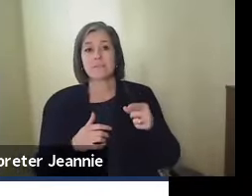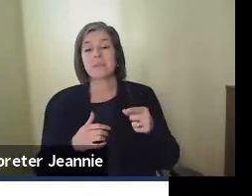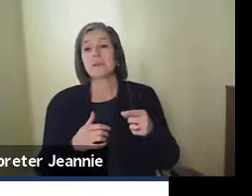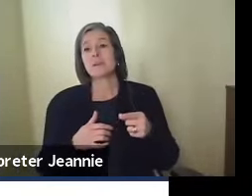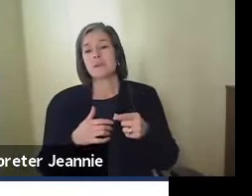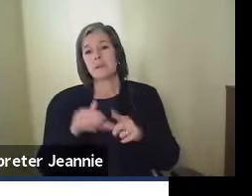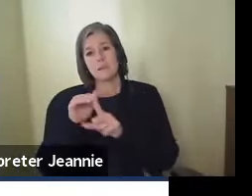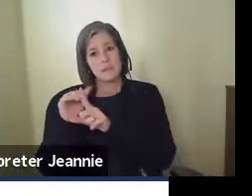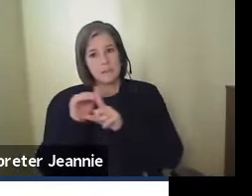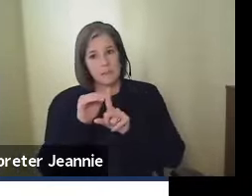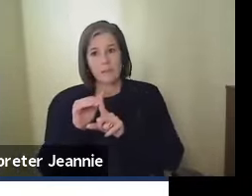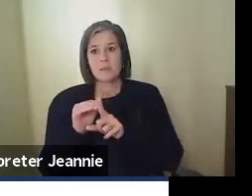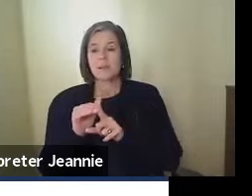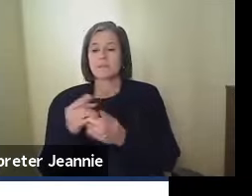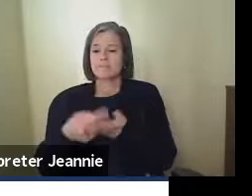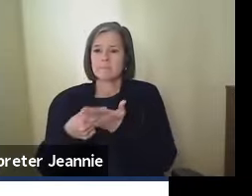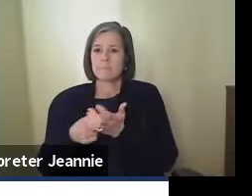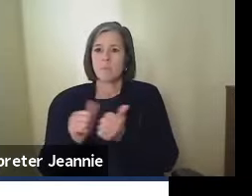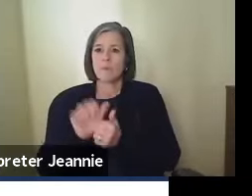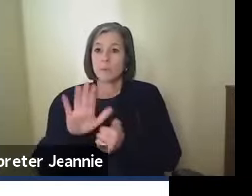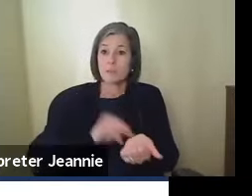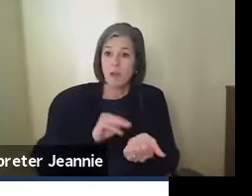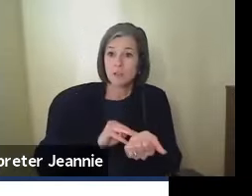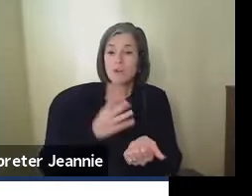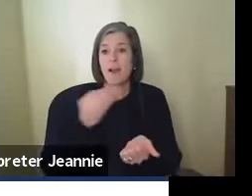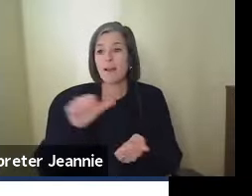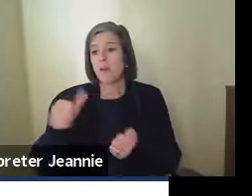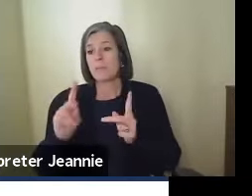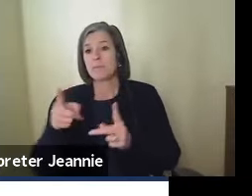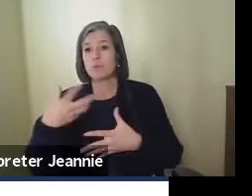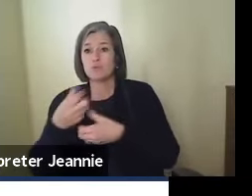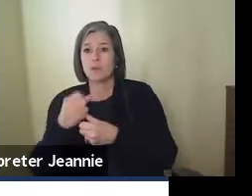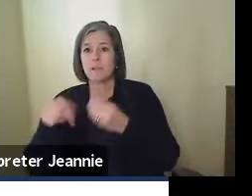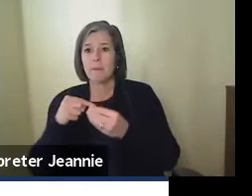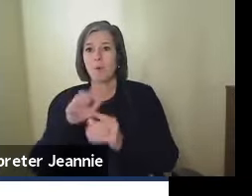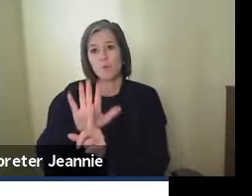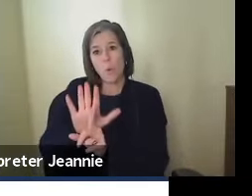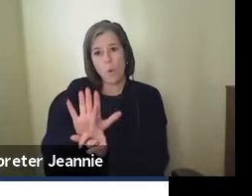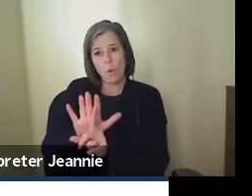and others you trust about your unique situation. Take all of this information into account